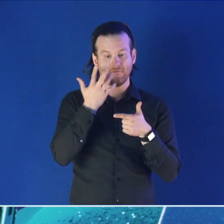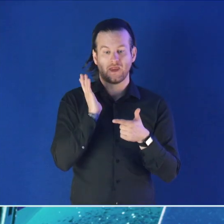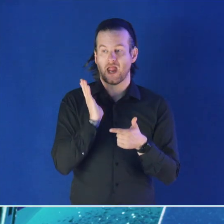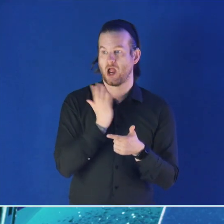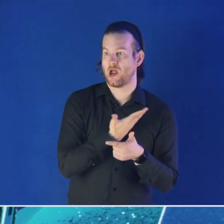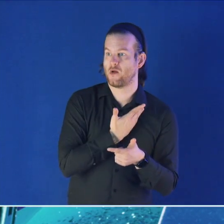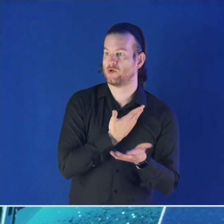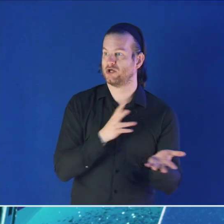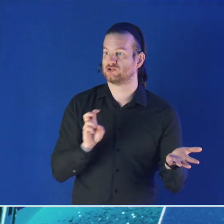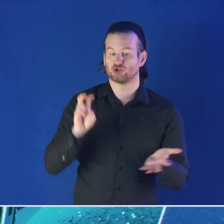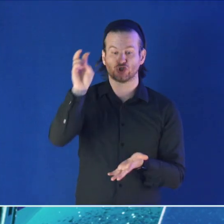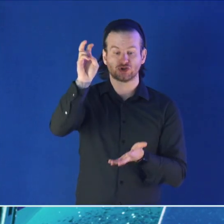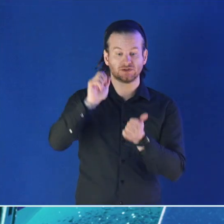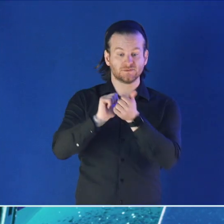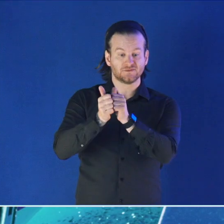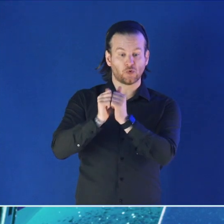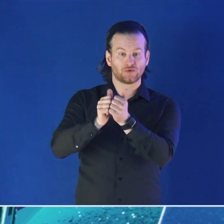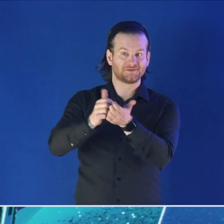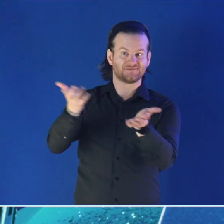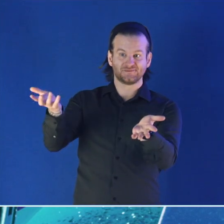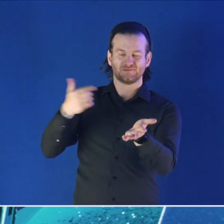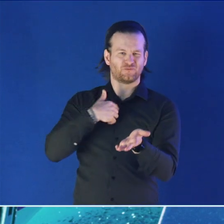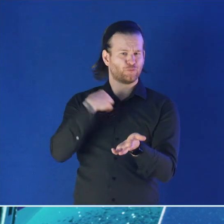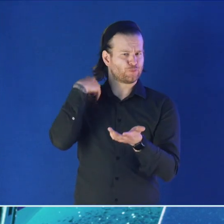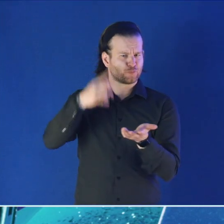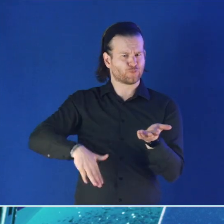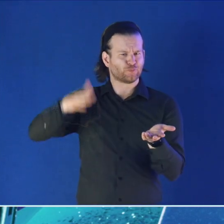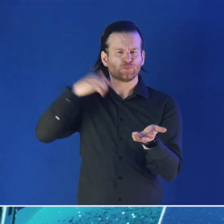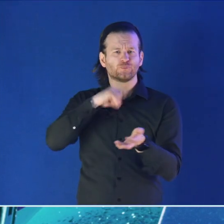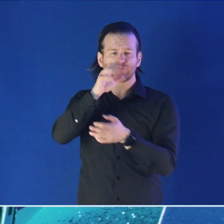This is kind of my fourth pivot into a career.